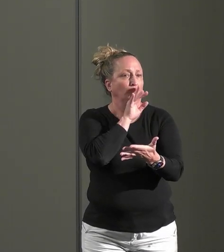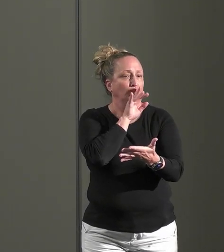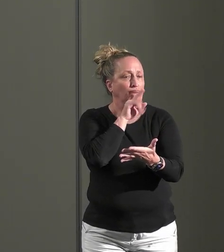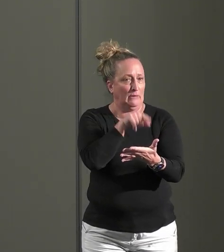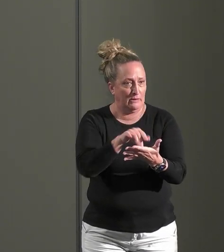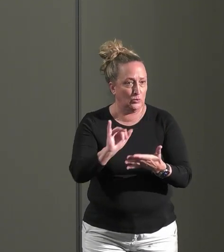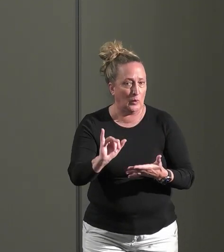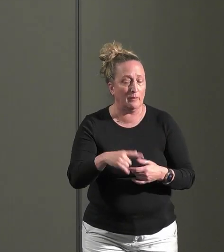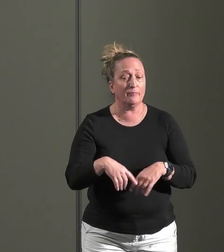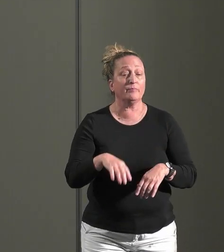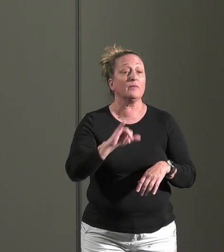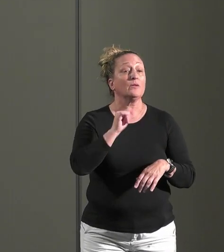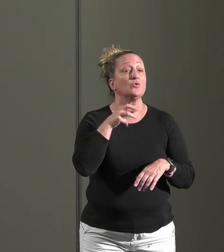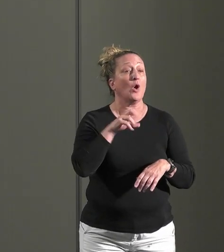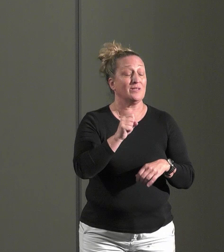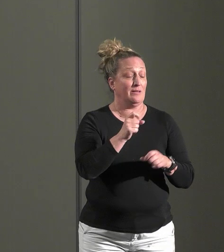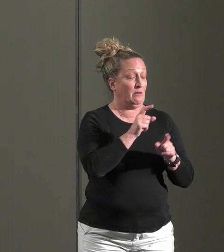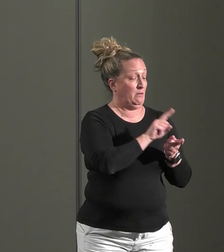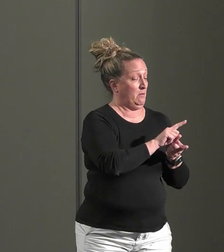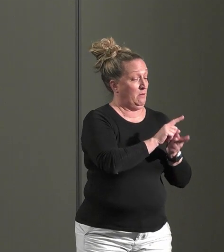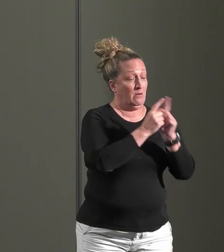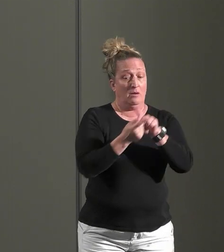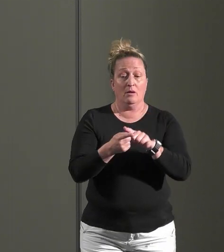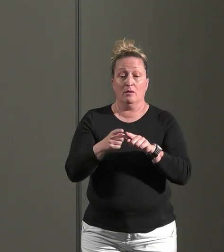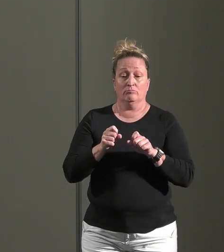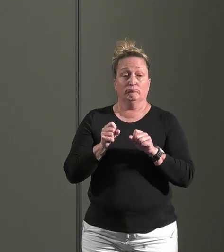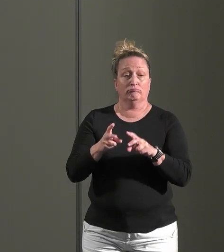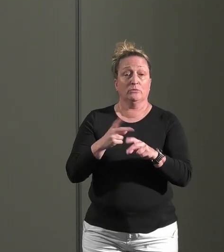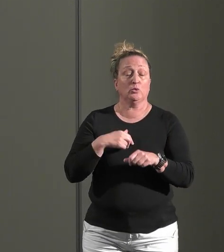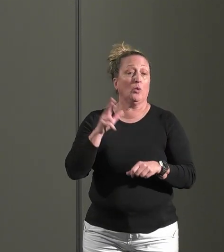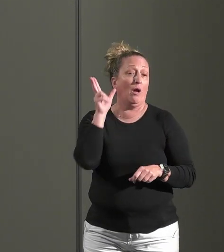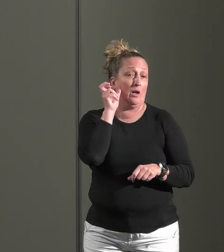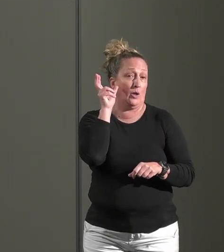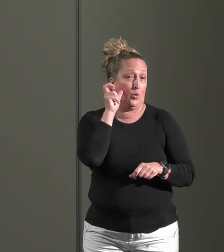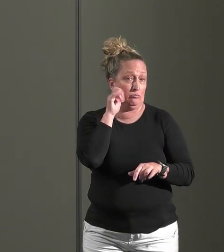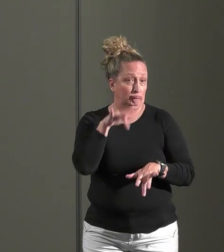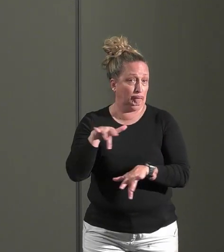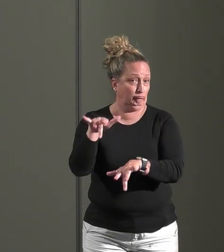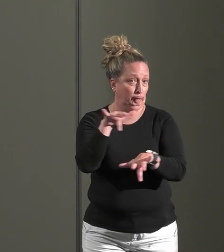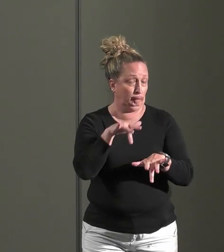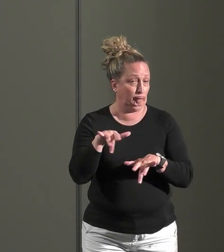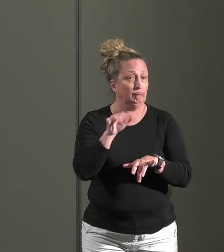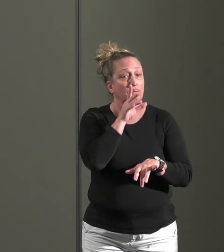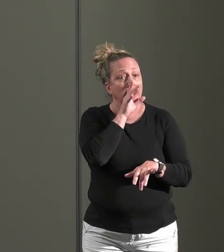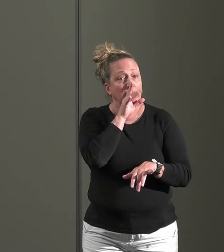JAWS takes that transfers it into audio. Audio speech output and